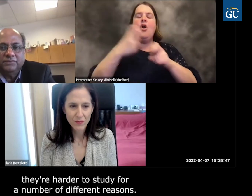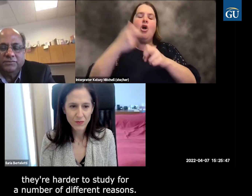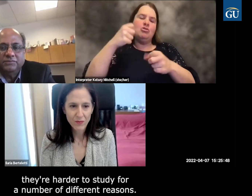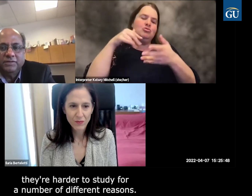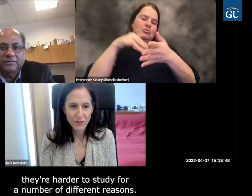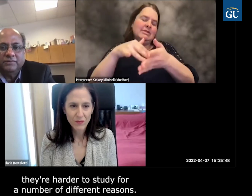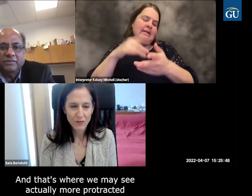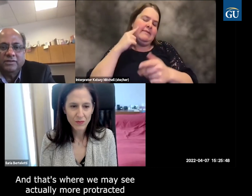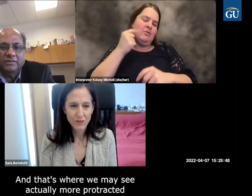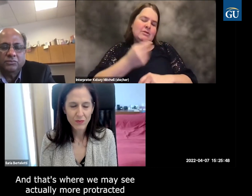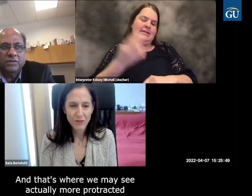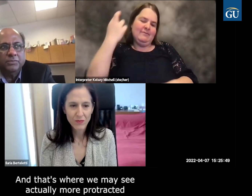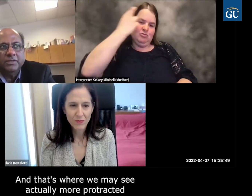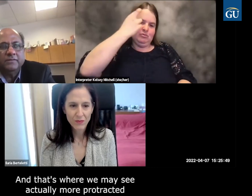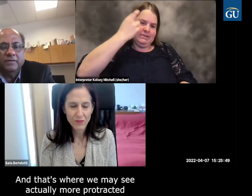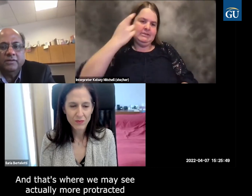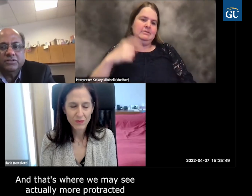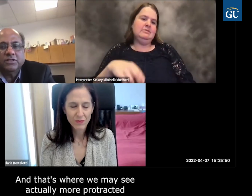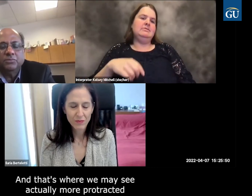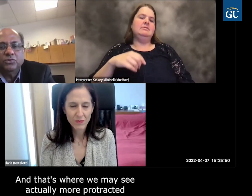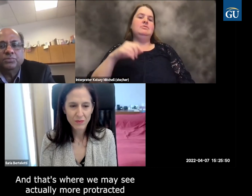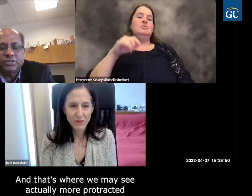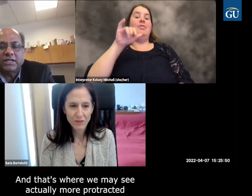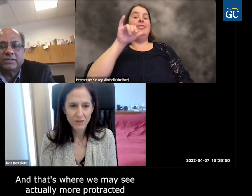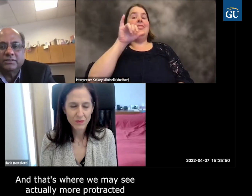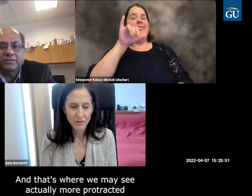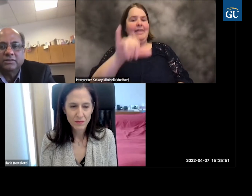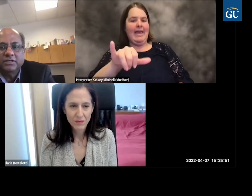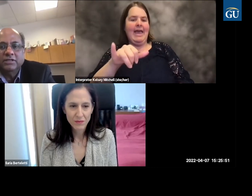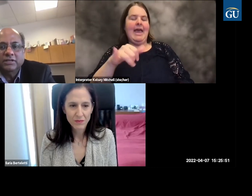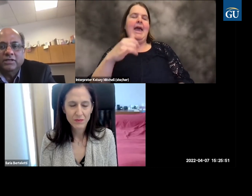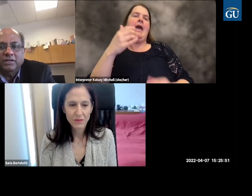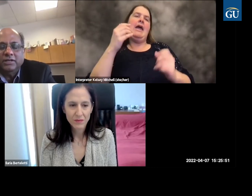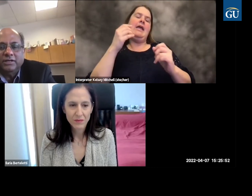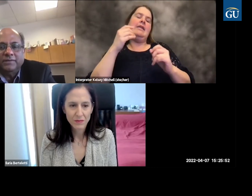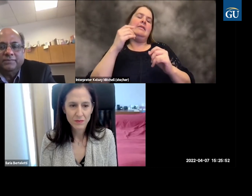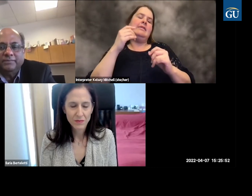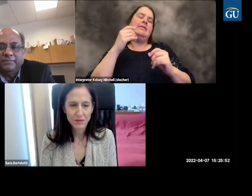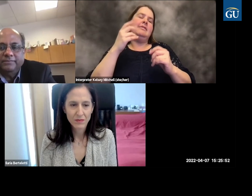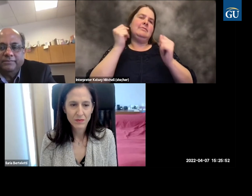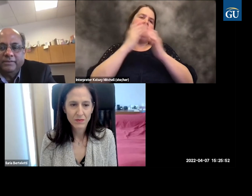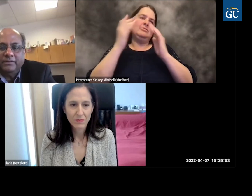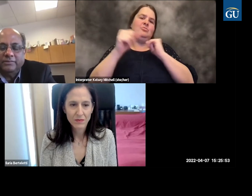different reasons and that's where we may see actually more protracted